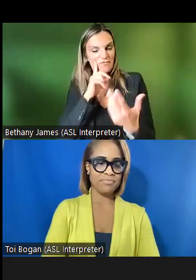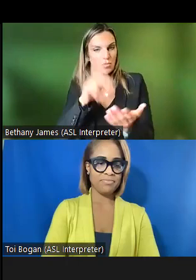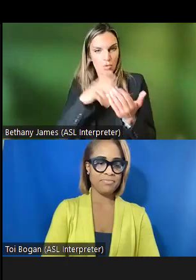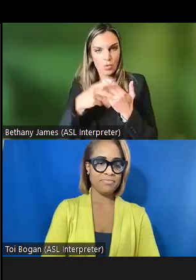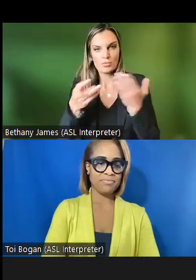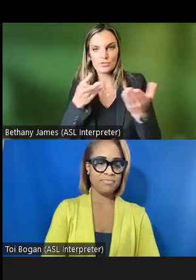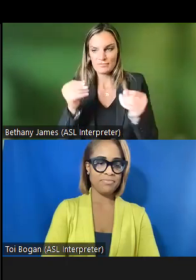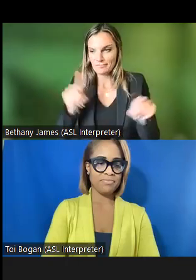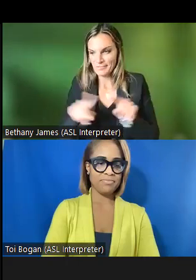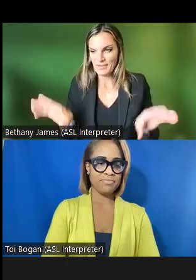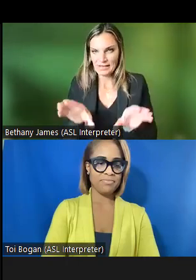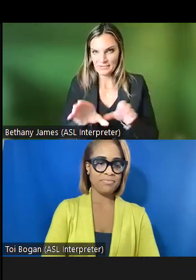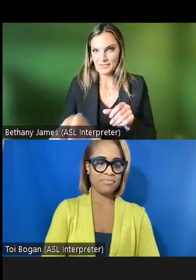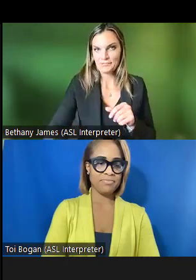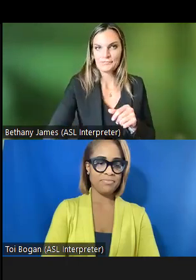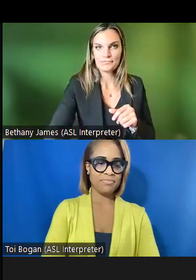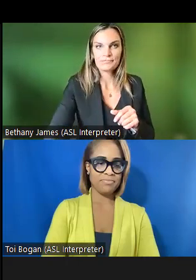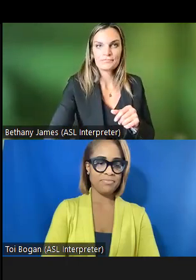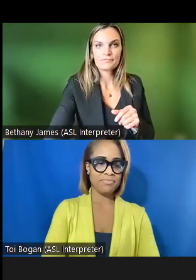So it depends on what that person requires.